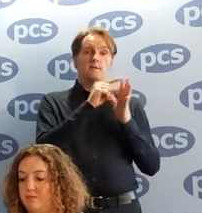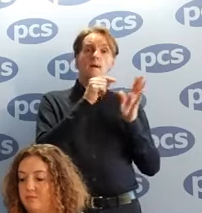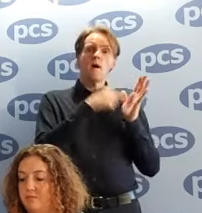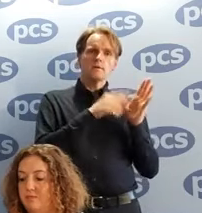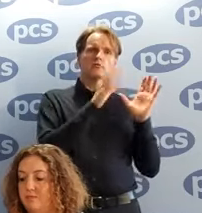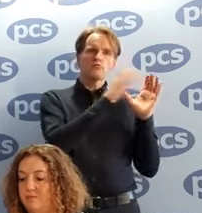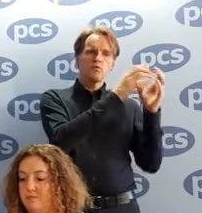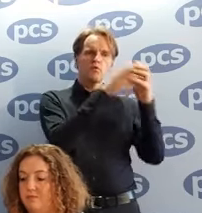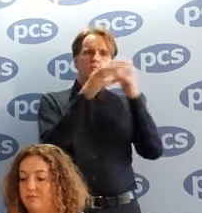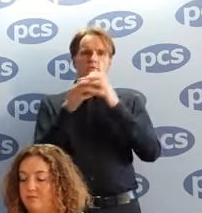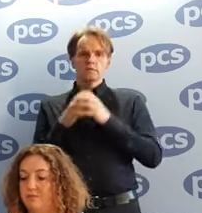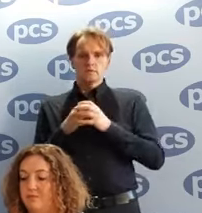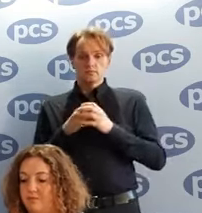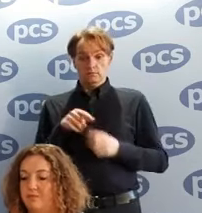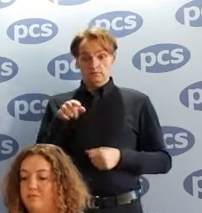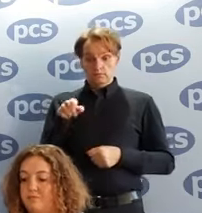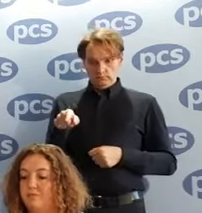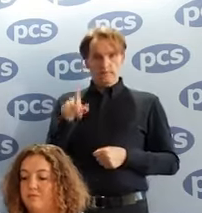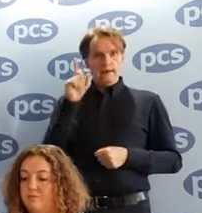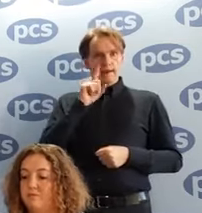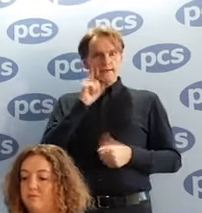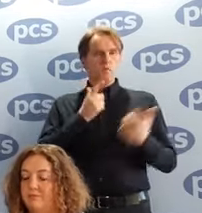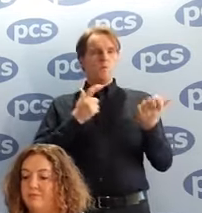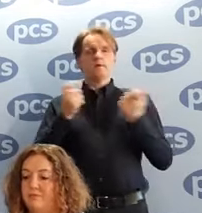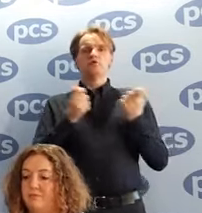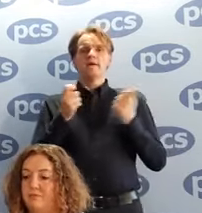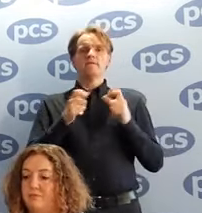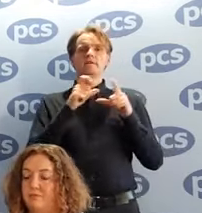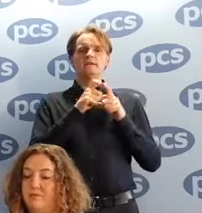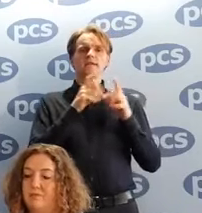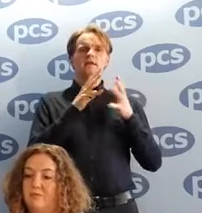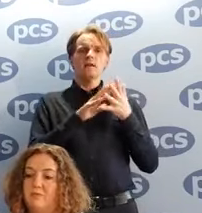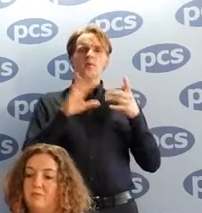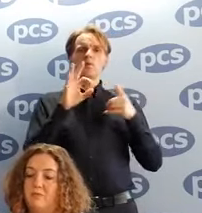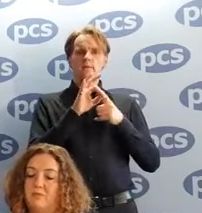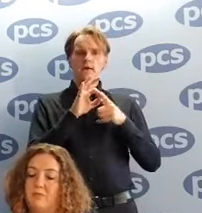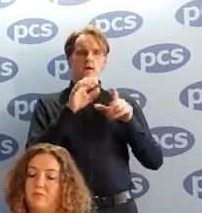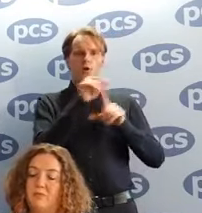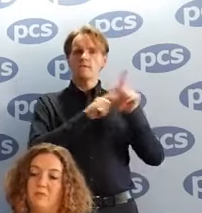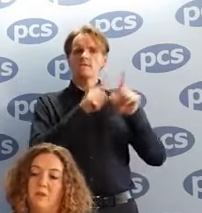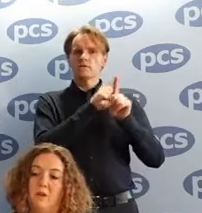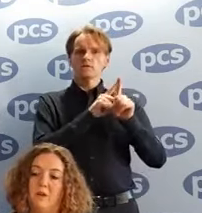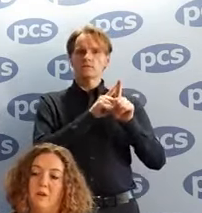Fran will be chairing the DWP group conference. Fran, what the main issues